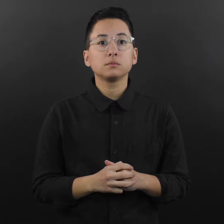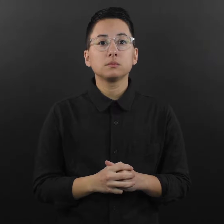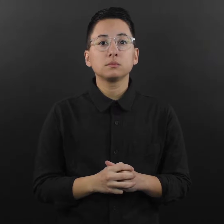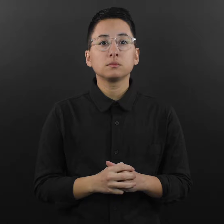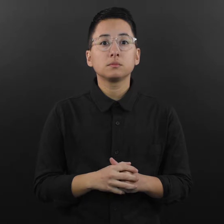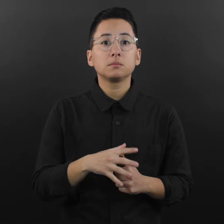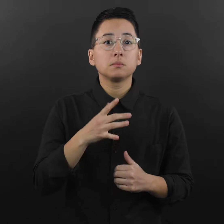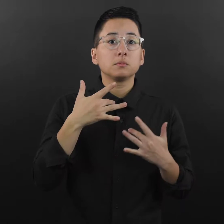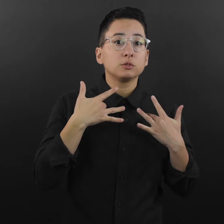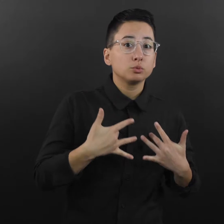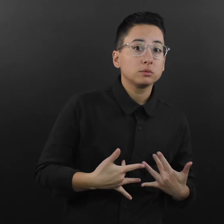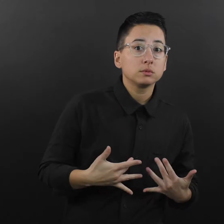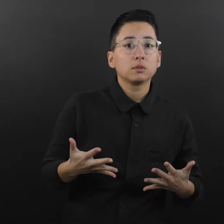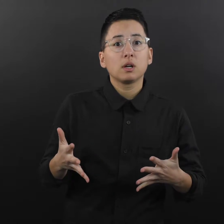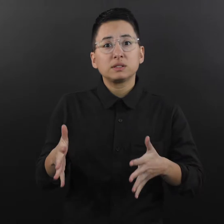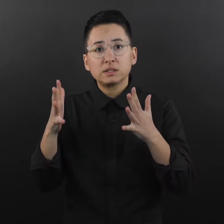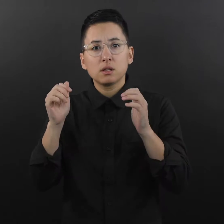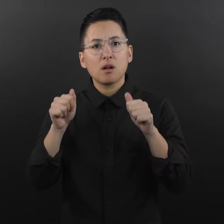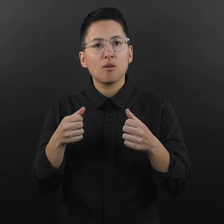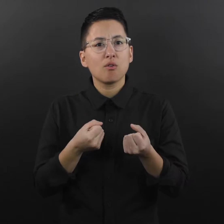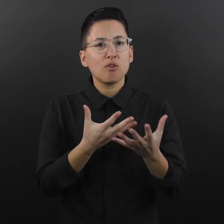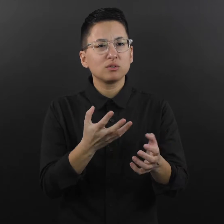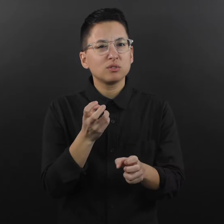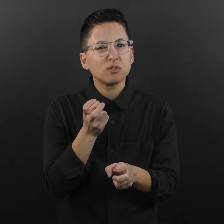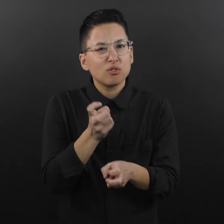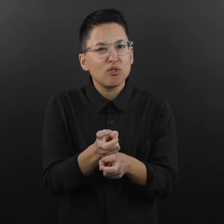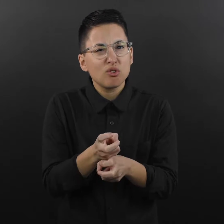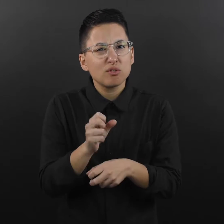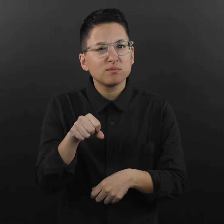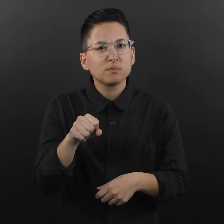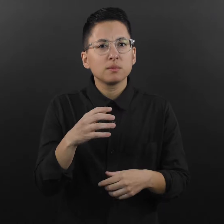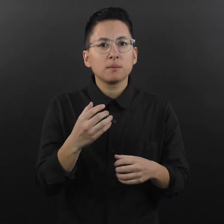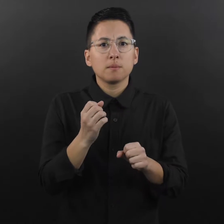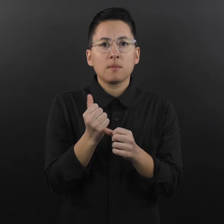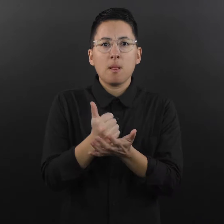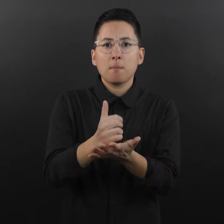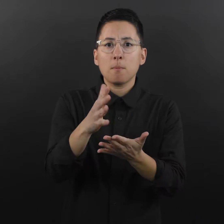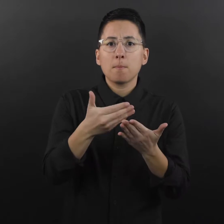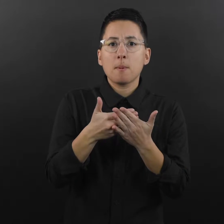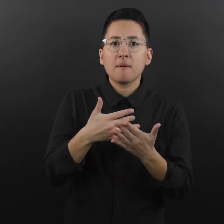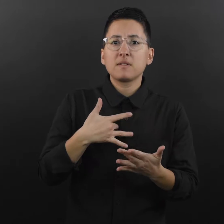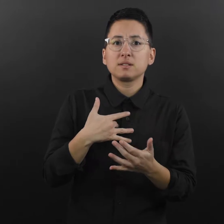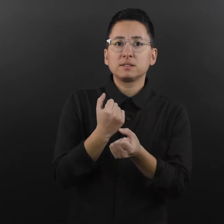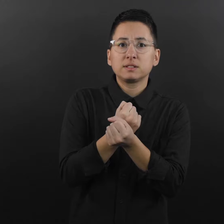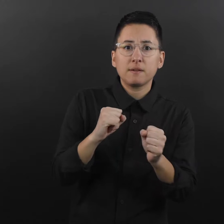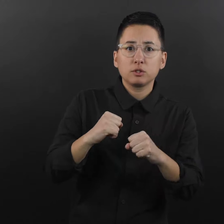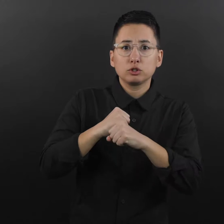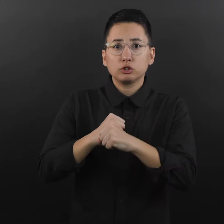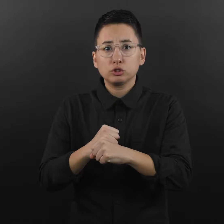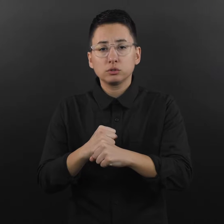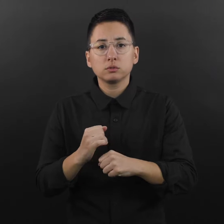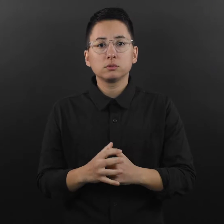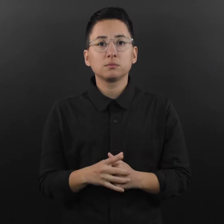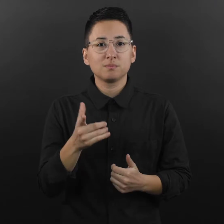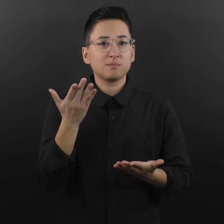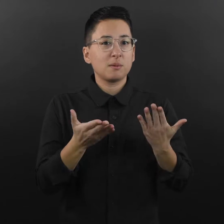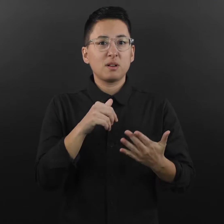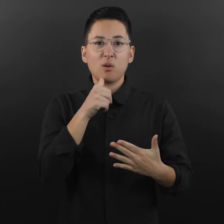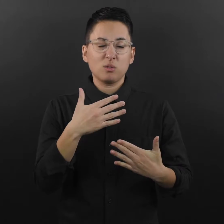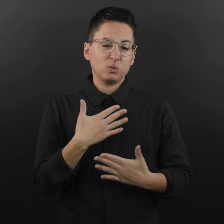Depression and anxiety can make it hard to help your baby feel safe and secure. You may not enjoy